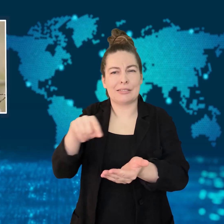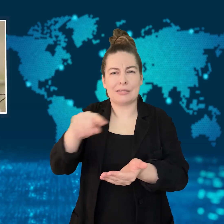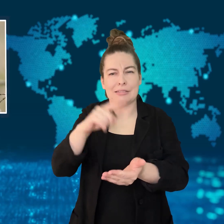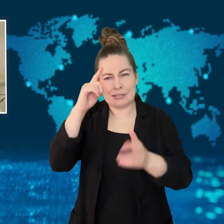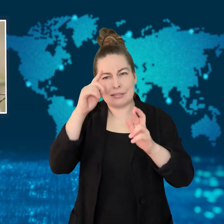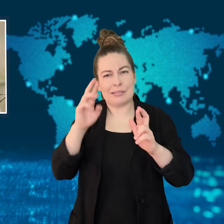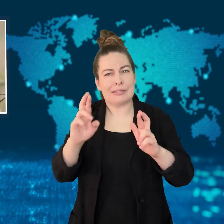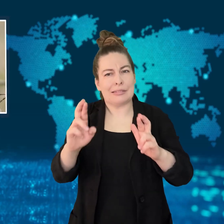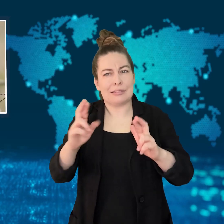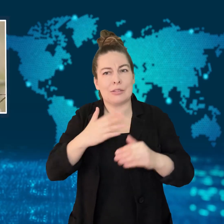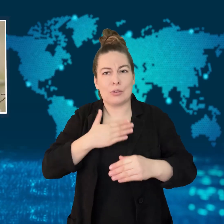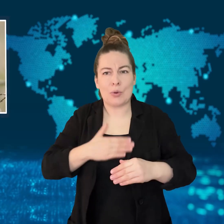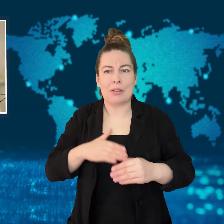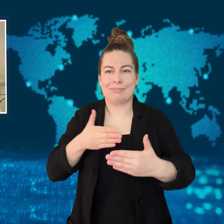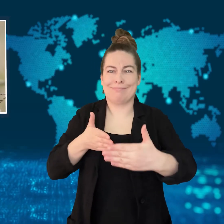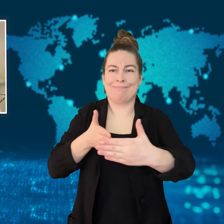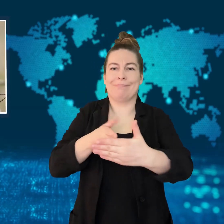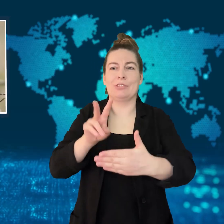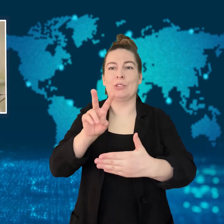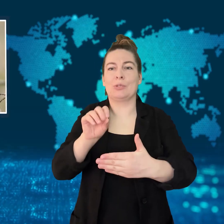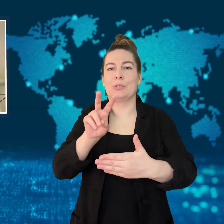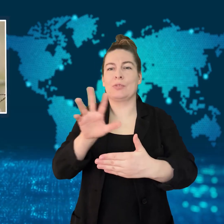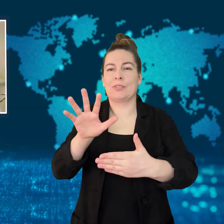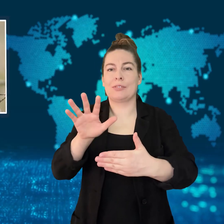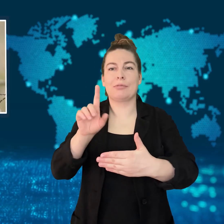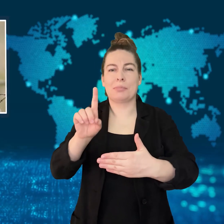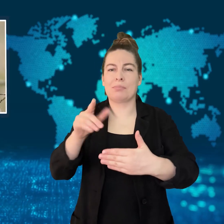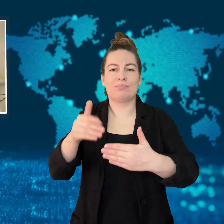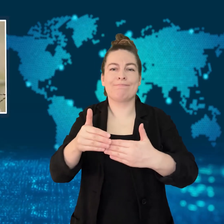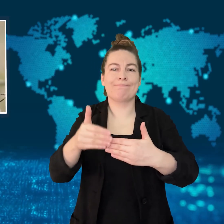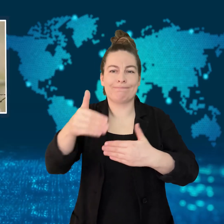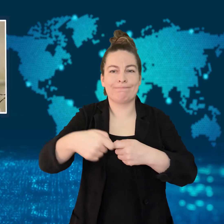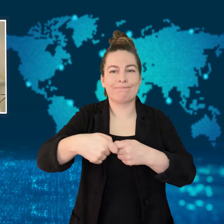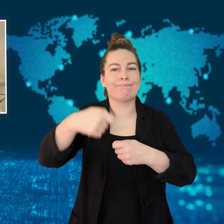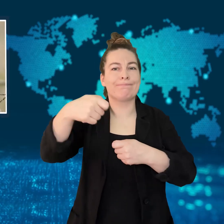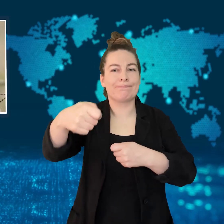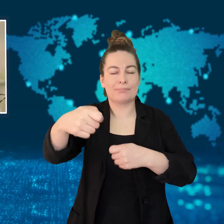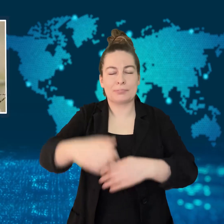but the goal has been moved ahead by five years.